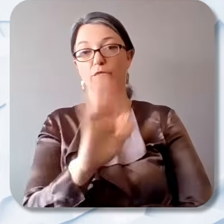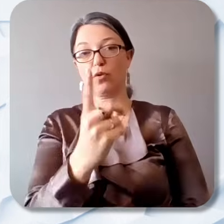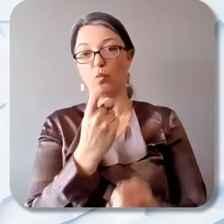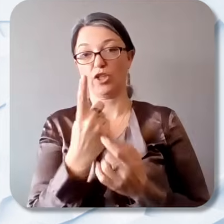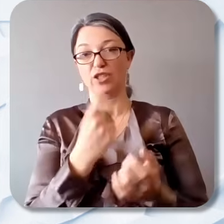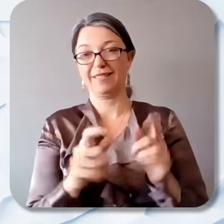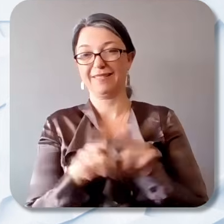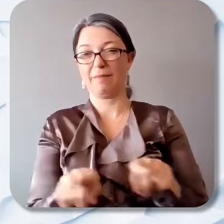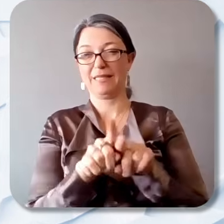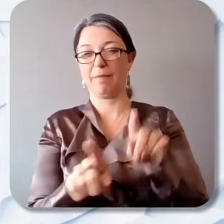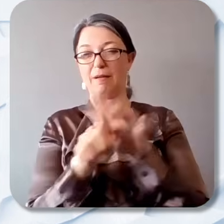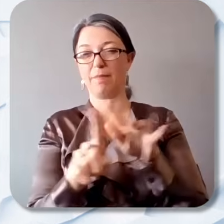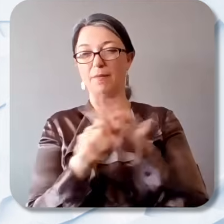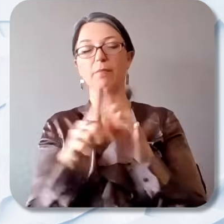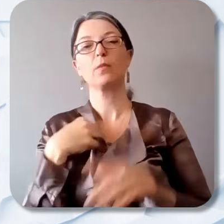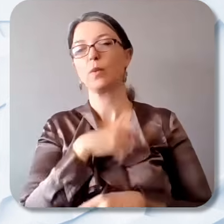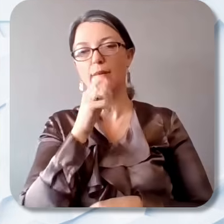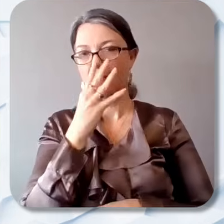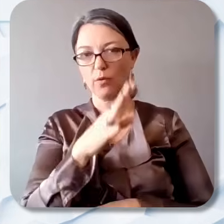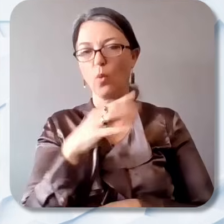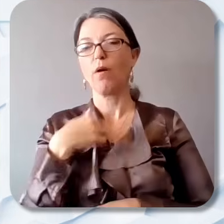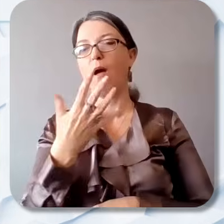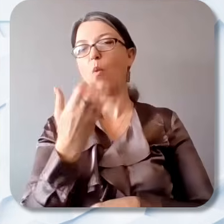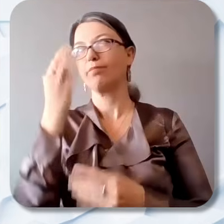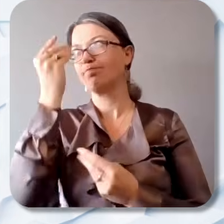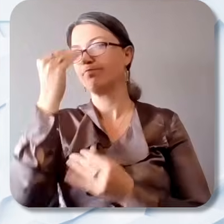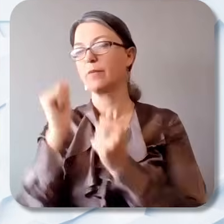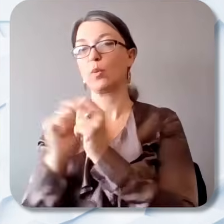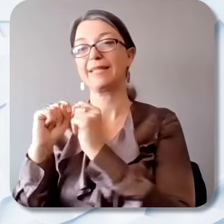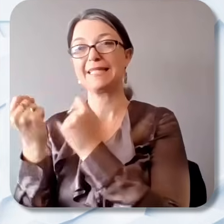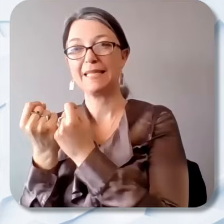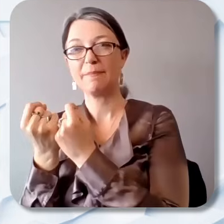We're not ignoring it. I just want to sit down with it, and with the team and make sure that we're giving you